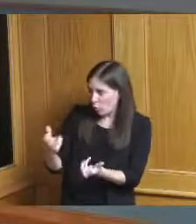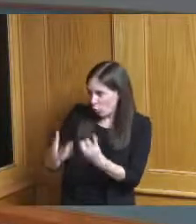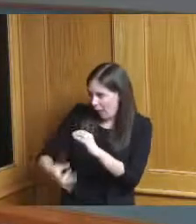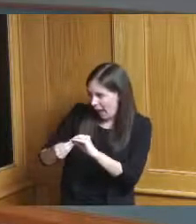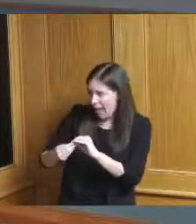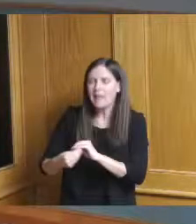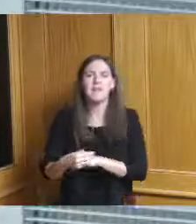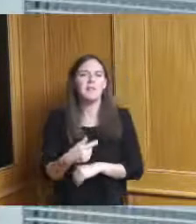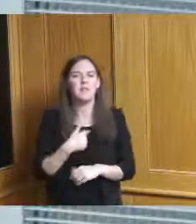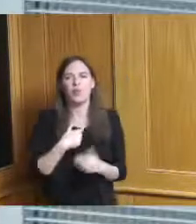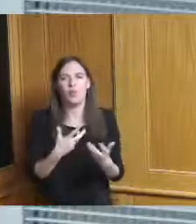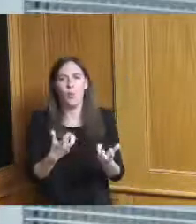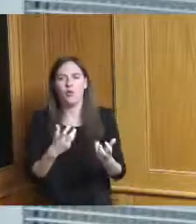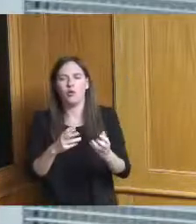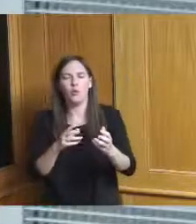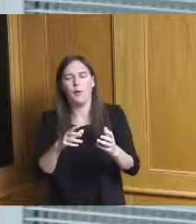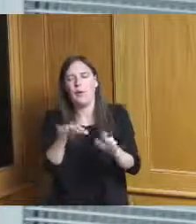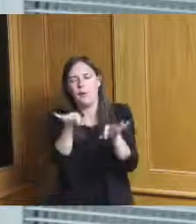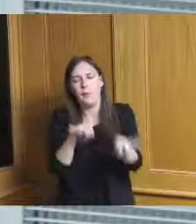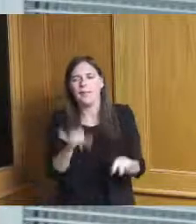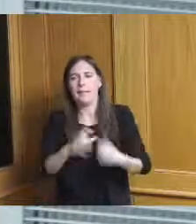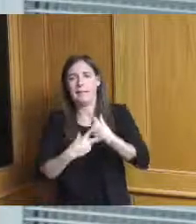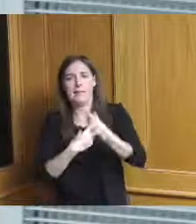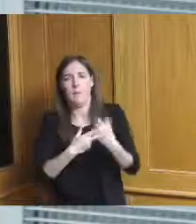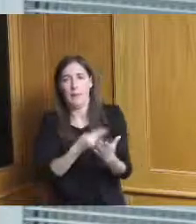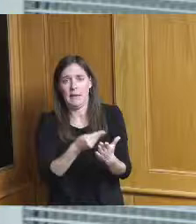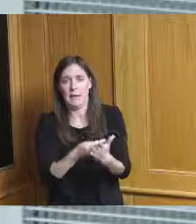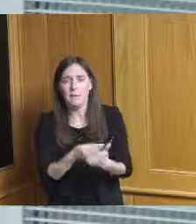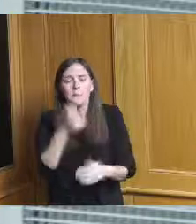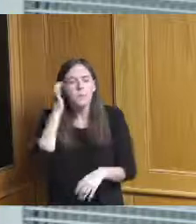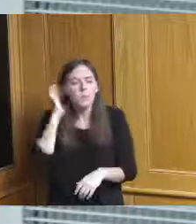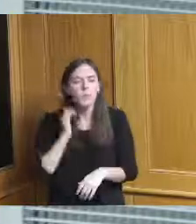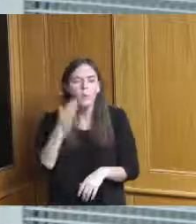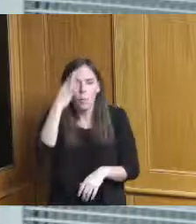the savings in context typically when we go to refund bonds we're looking for about five